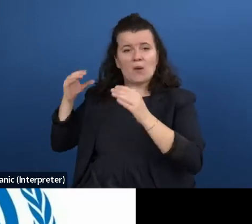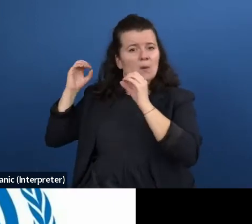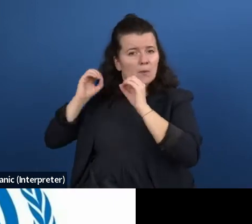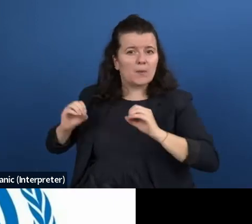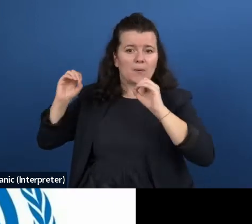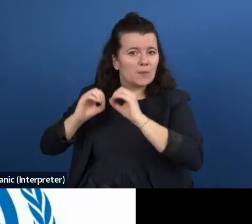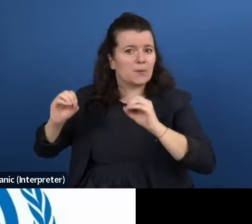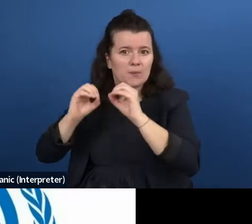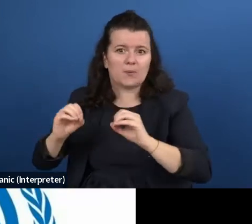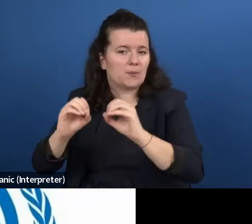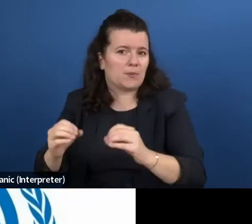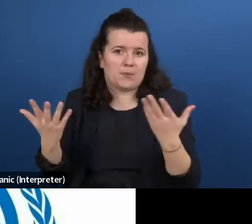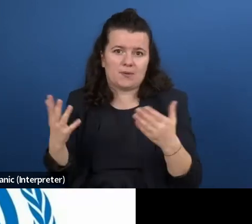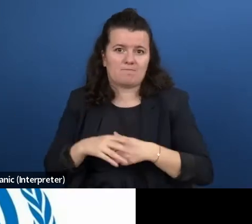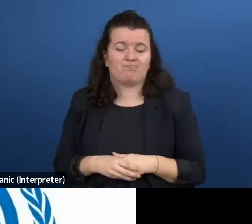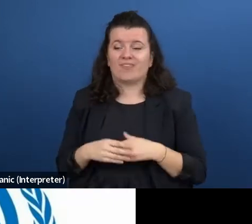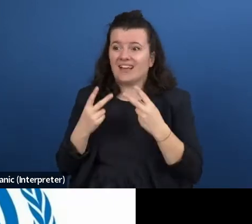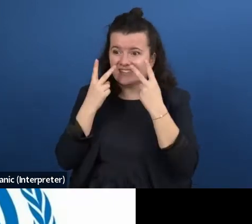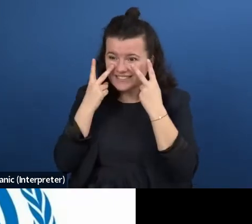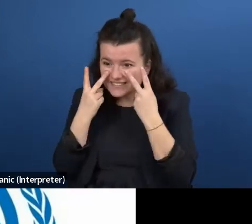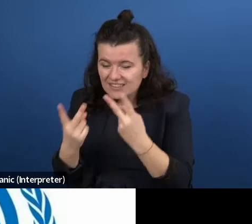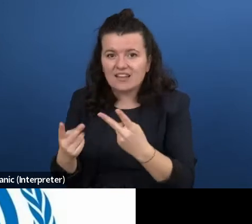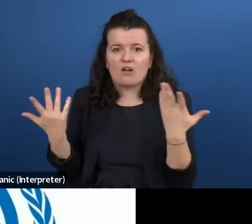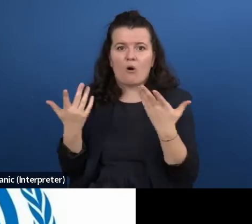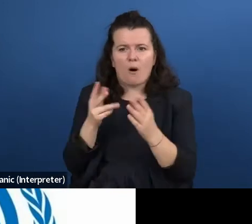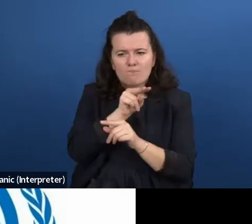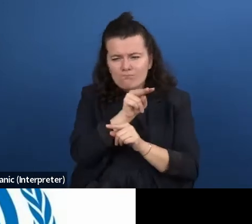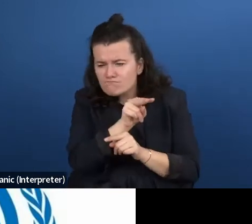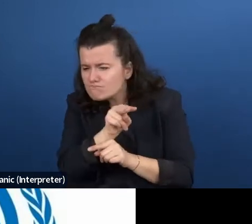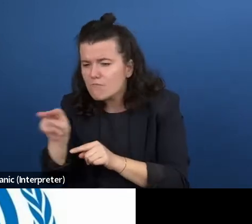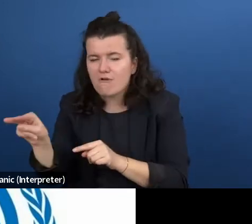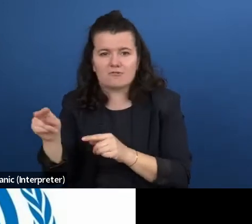monitoring and accountability in antitrafficking measures.